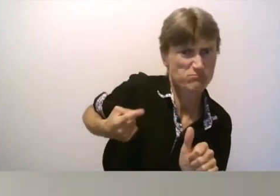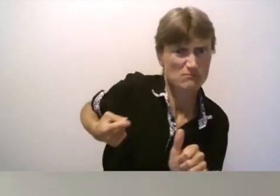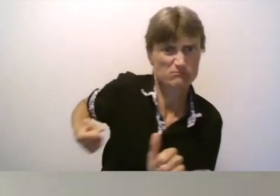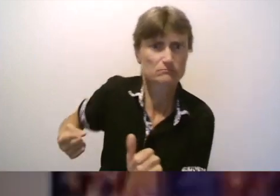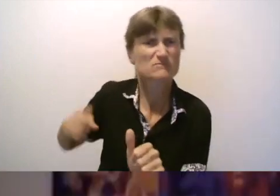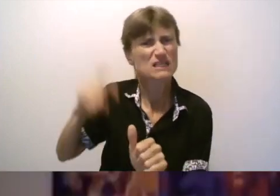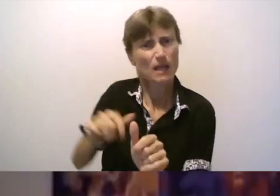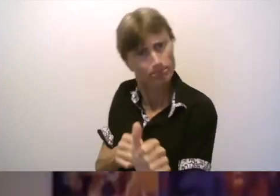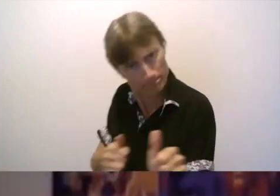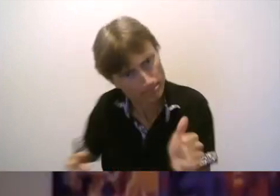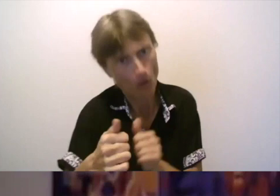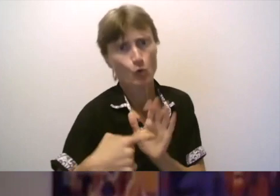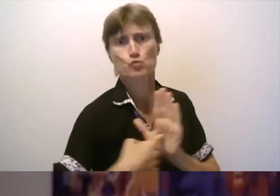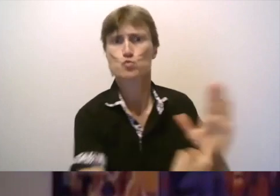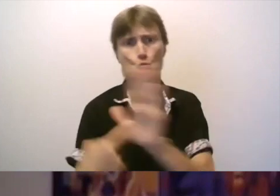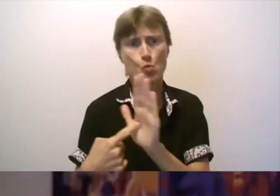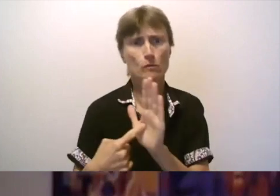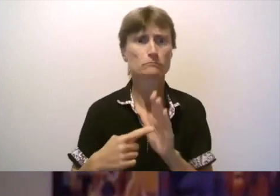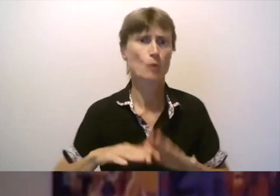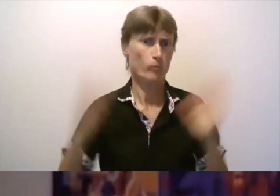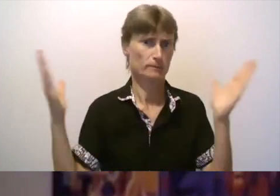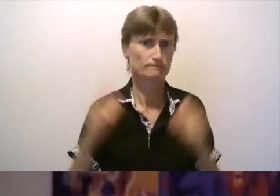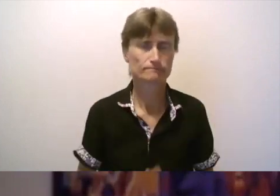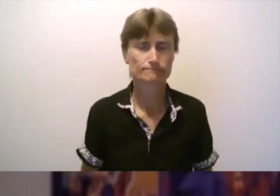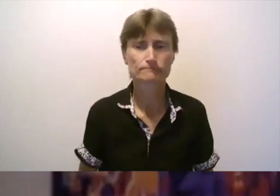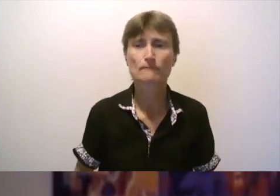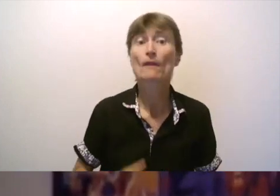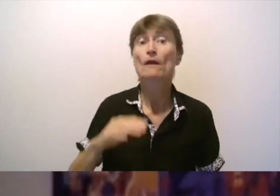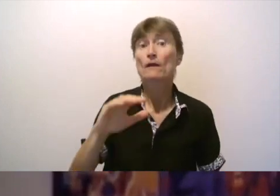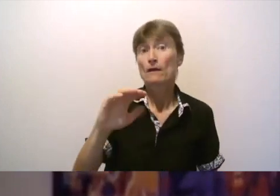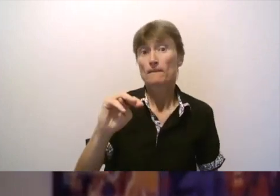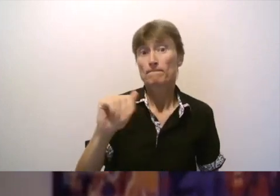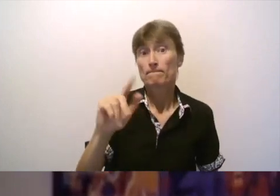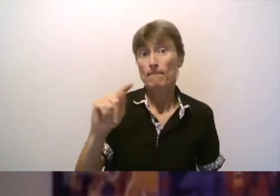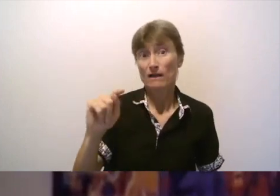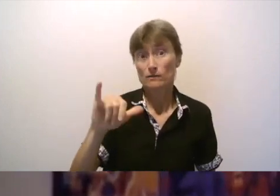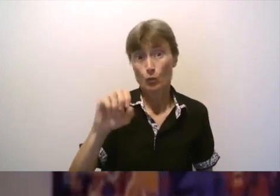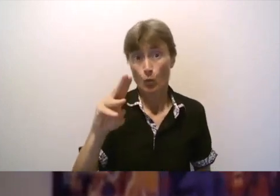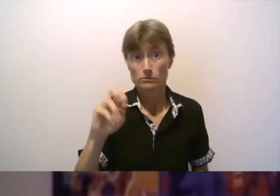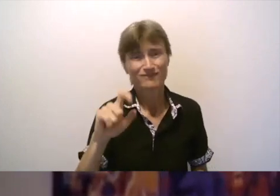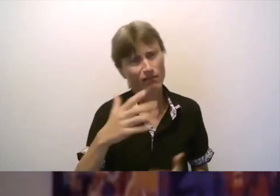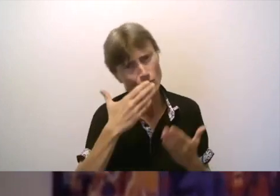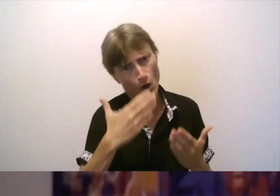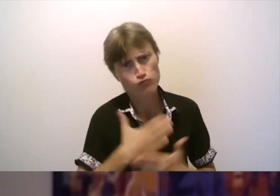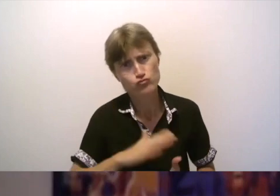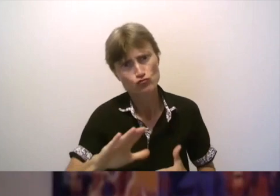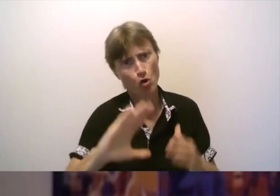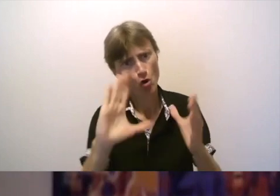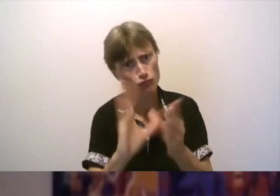jd thank you very much for joining us today really really appreciate that um the first thing that popped into my head as a calgarian was the